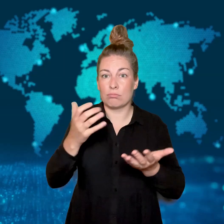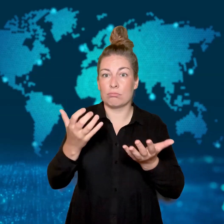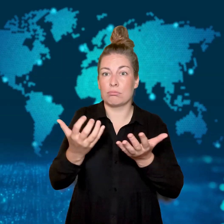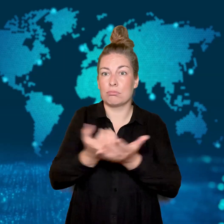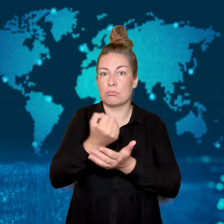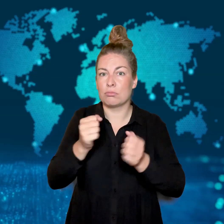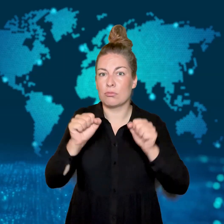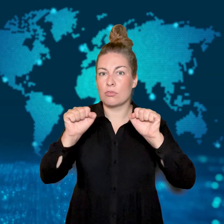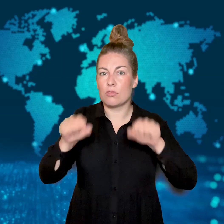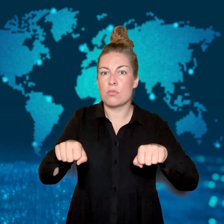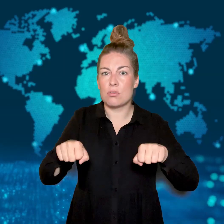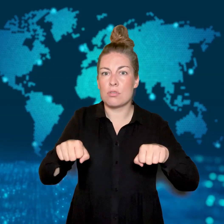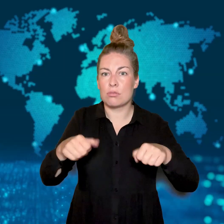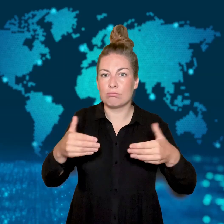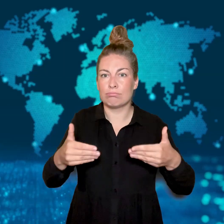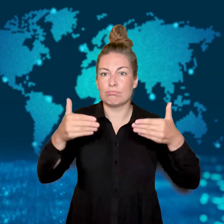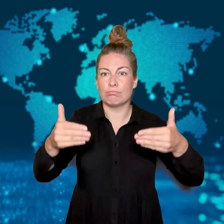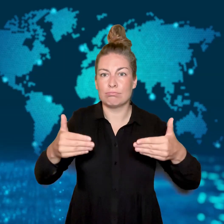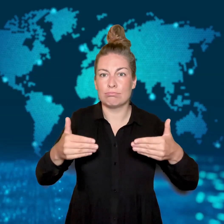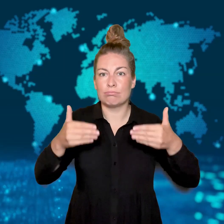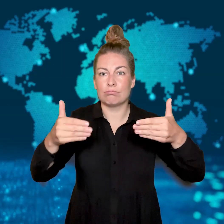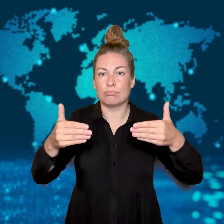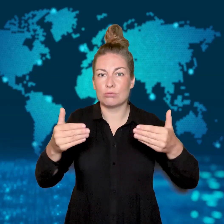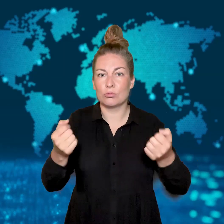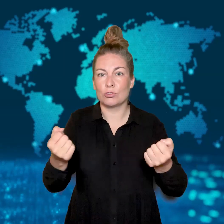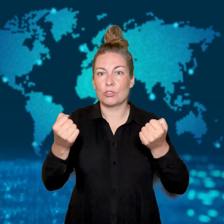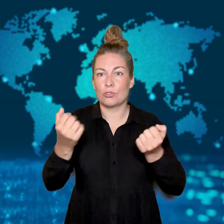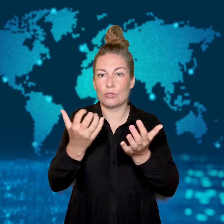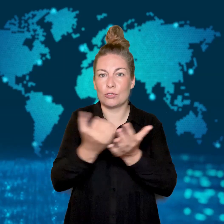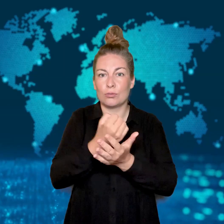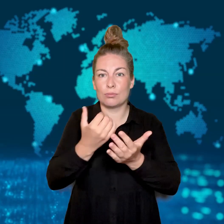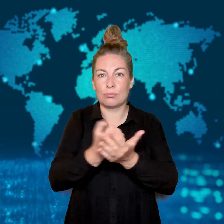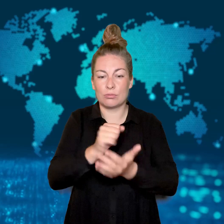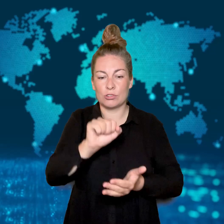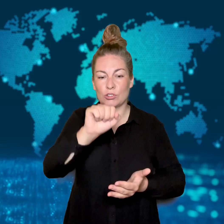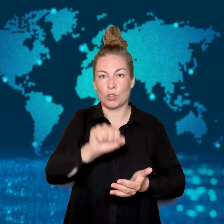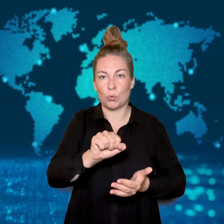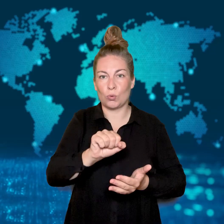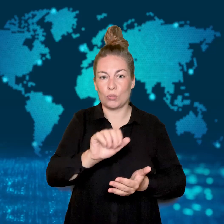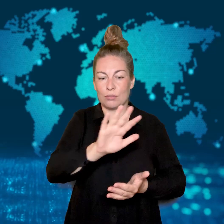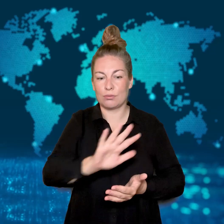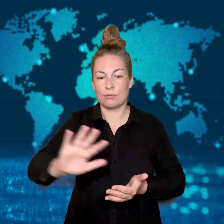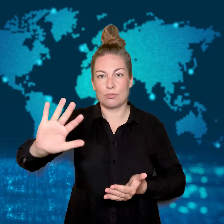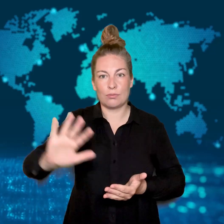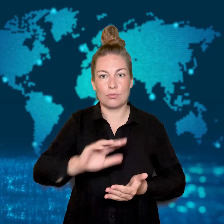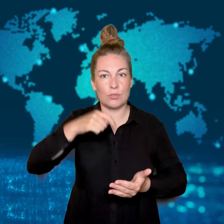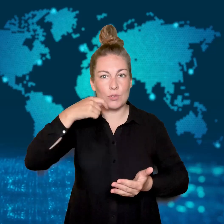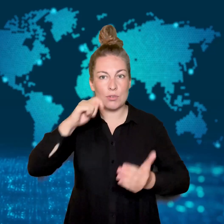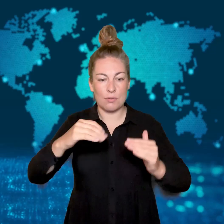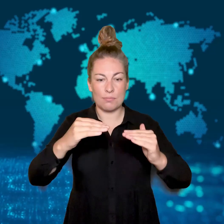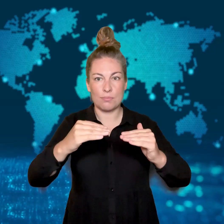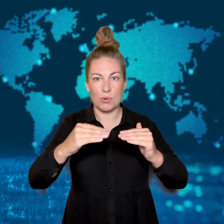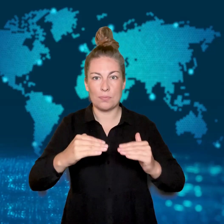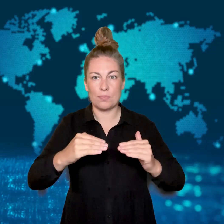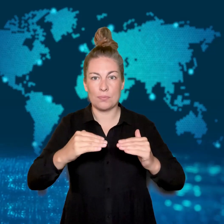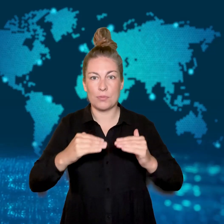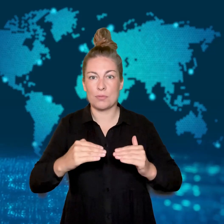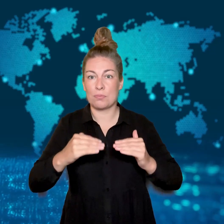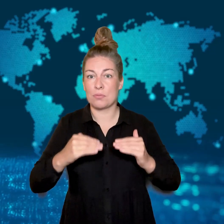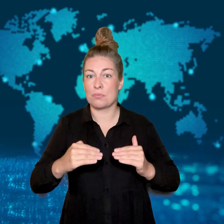slow and distract Ukraine's forces from joining the counteroffensive.